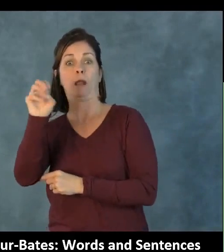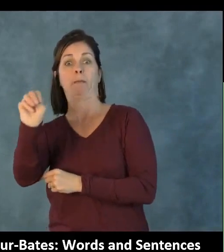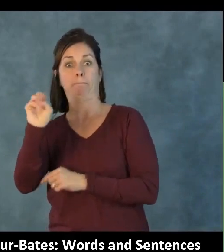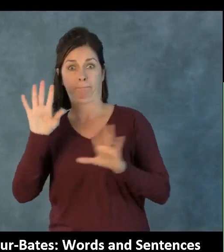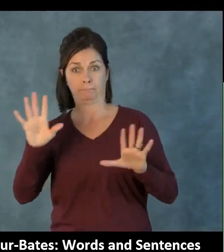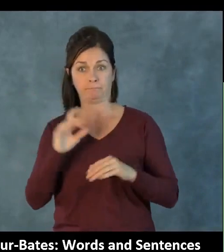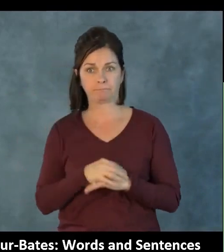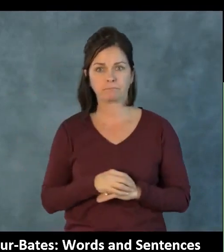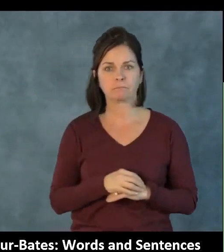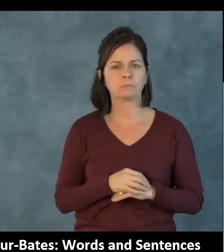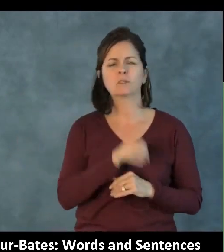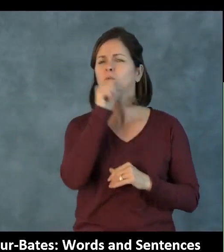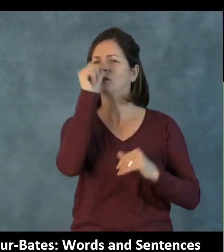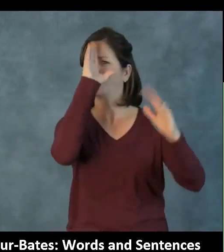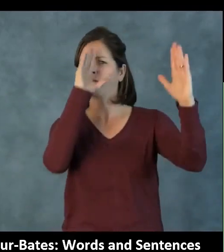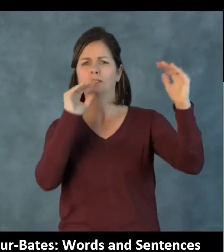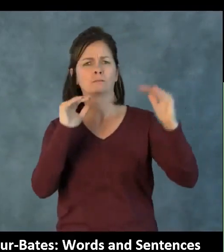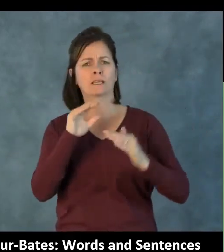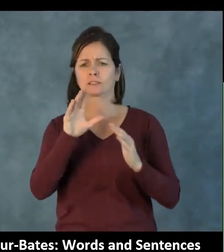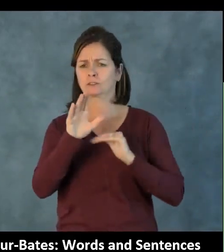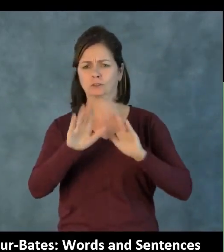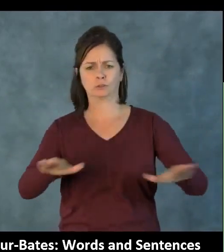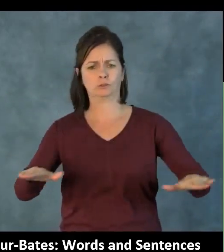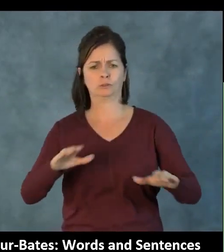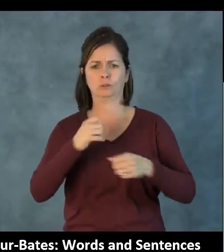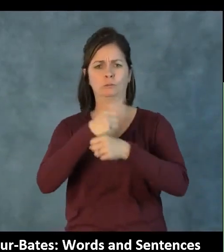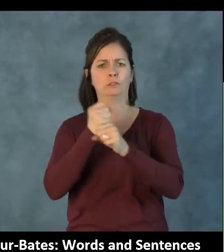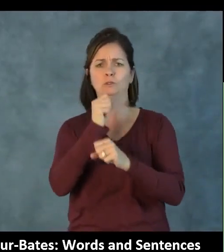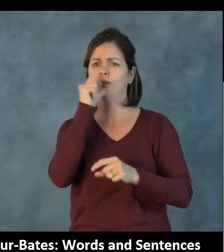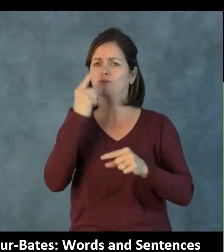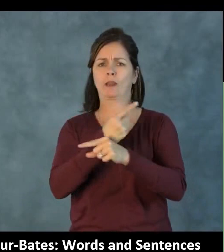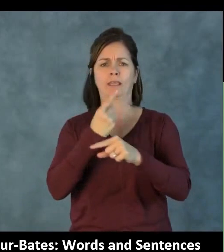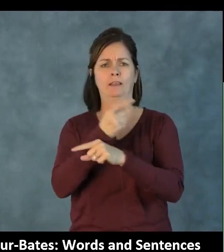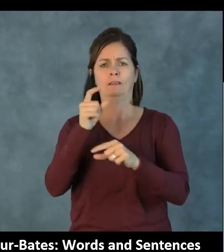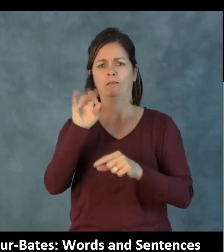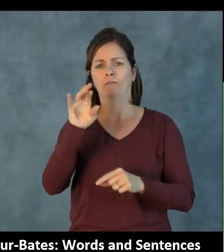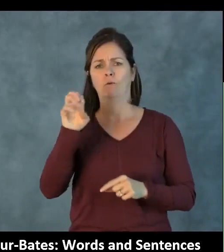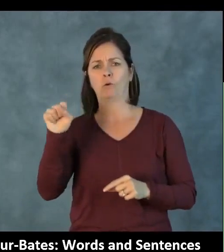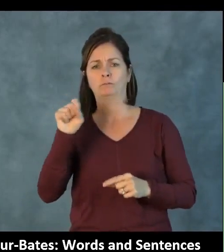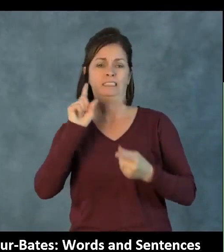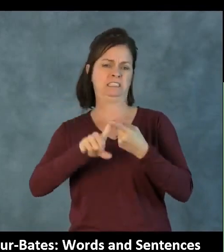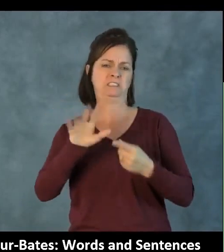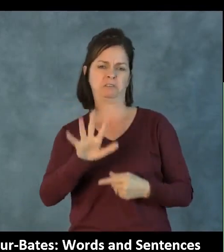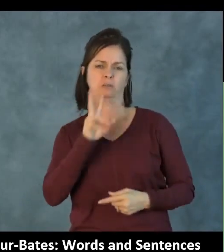We don't expect children to be producing irregular forms until they're about two years of age.